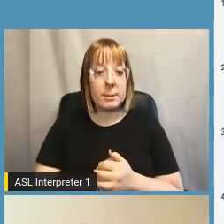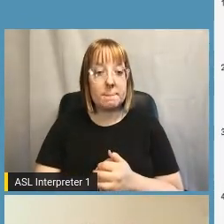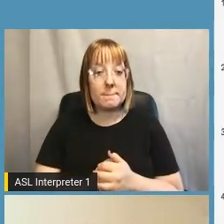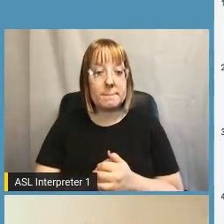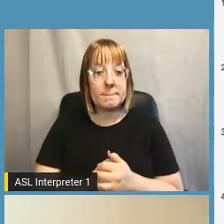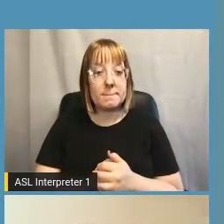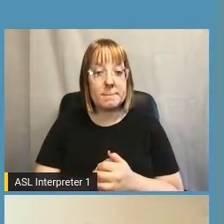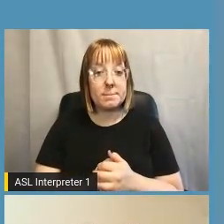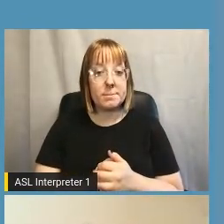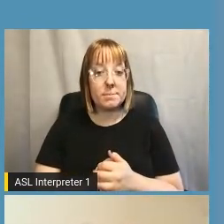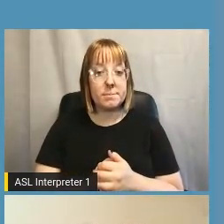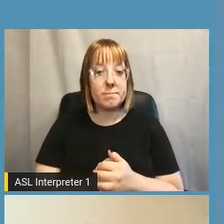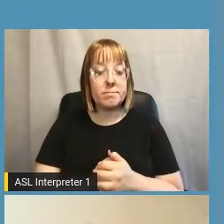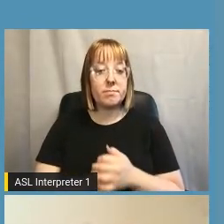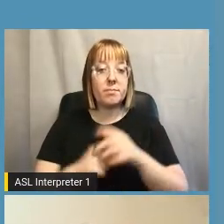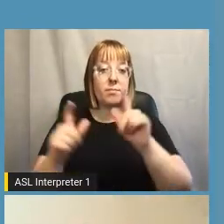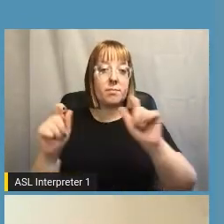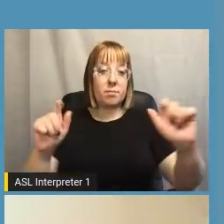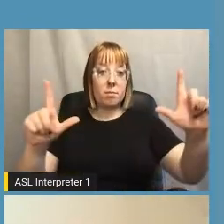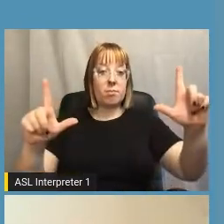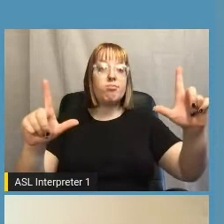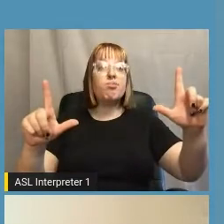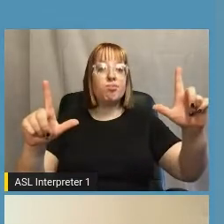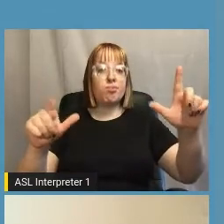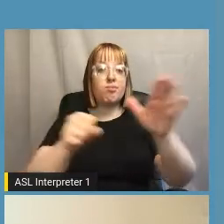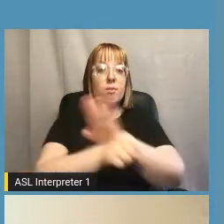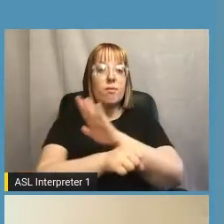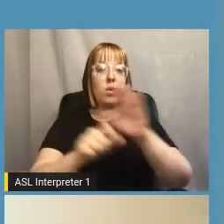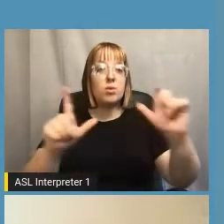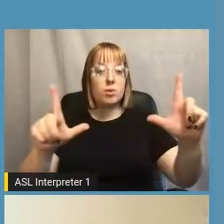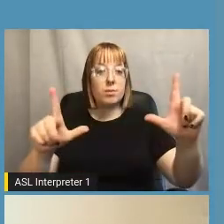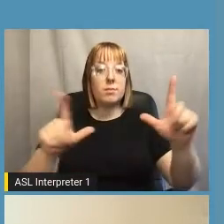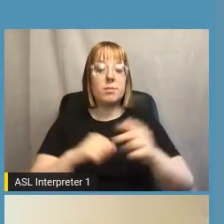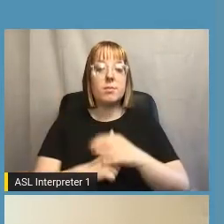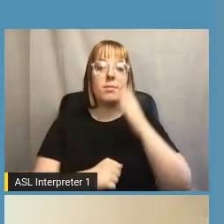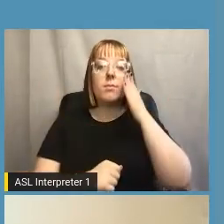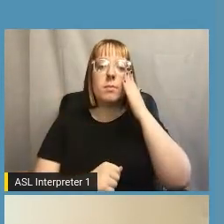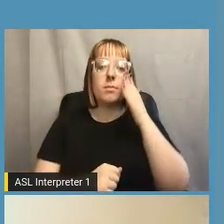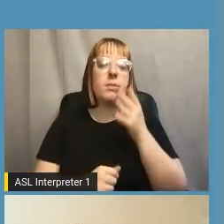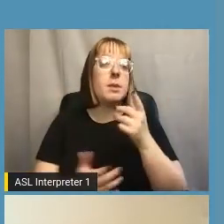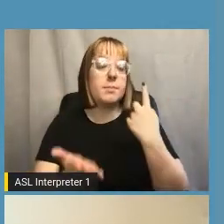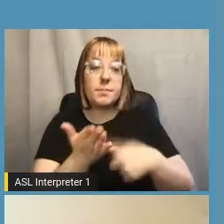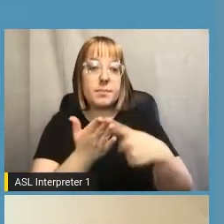presentation mode should be okay so i'm talking about exhibition design and virtual environments